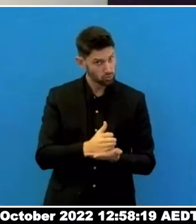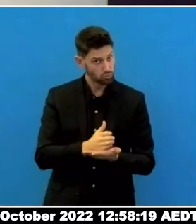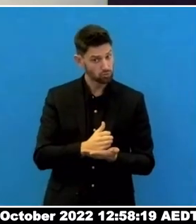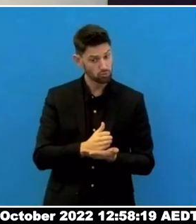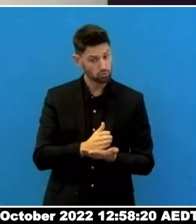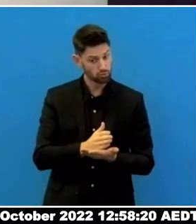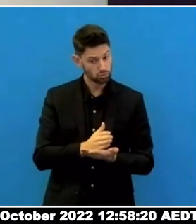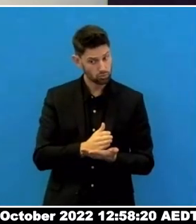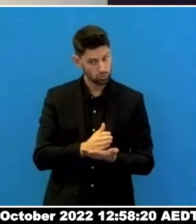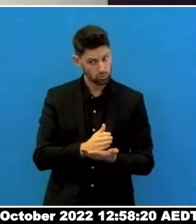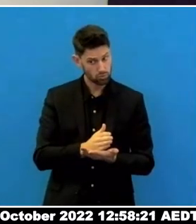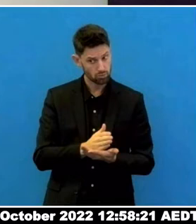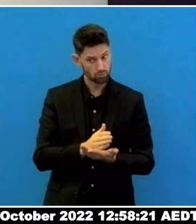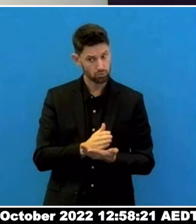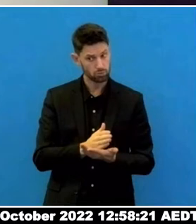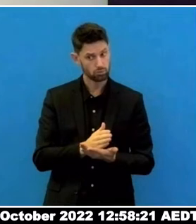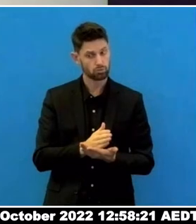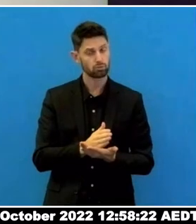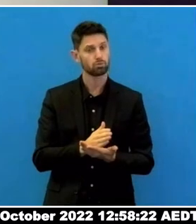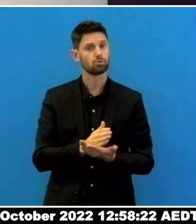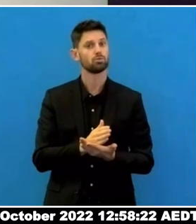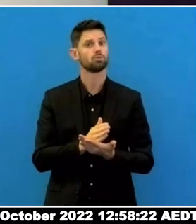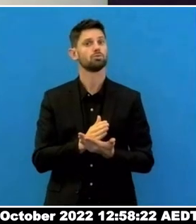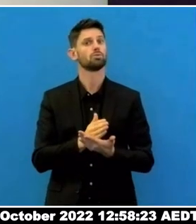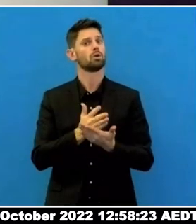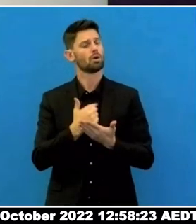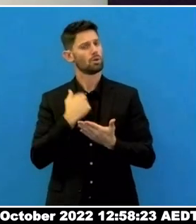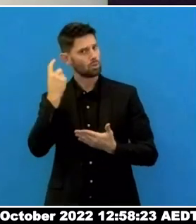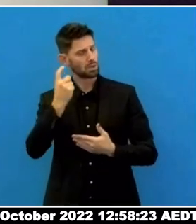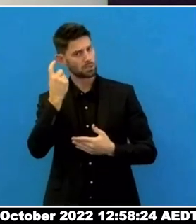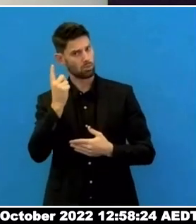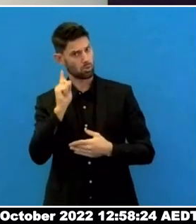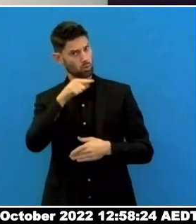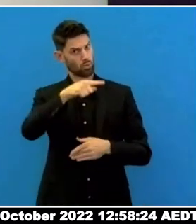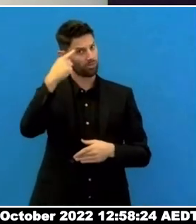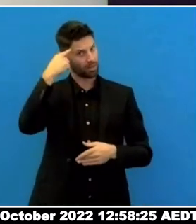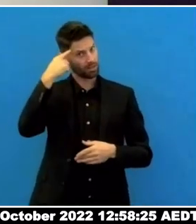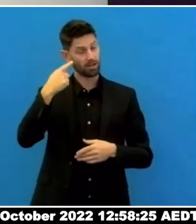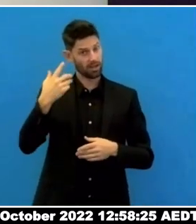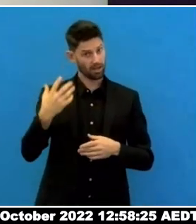The do you have a view on the long term impact